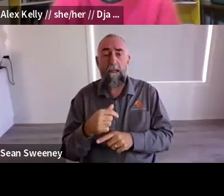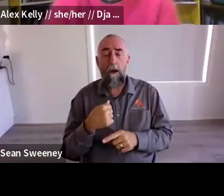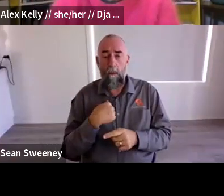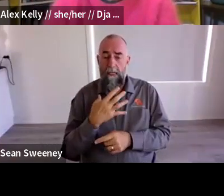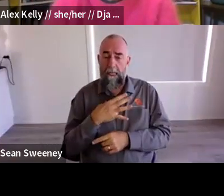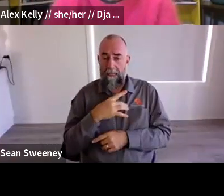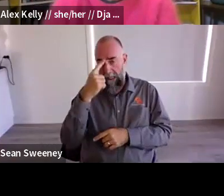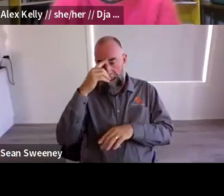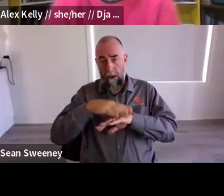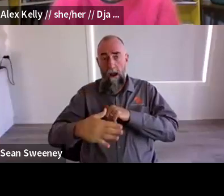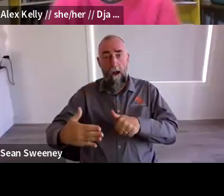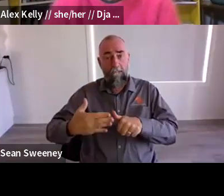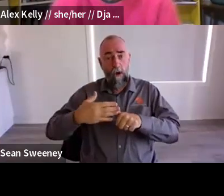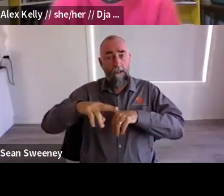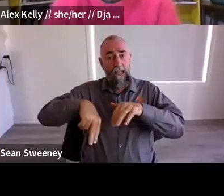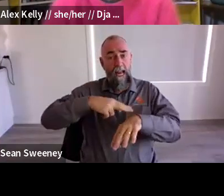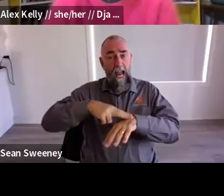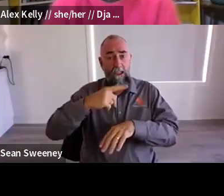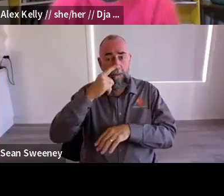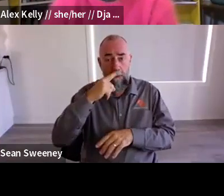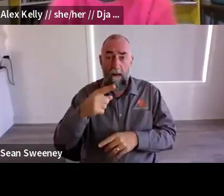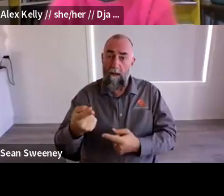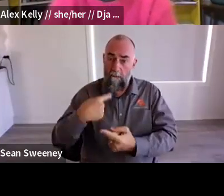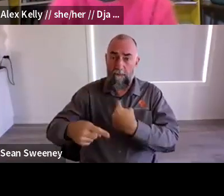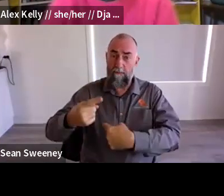we also make sure there's at the top of our agenda? And I guess we are wanted